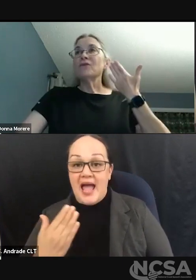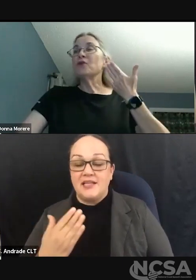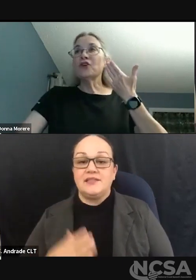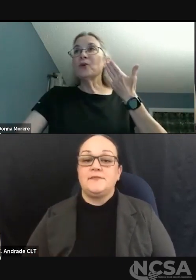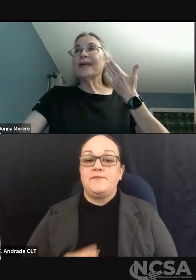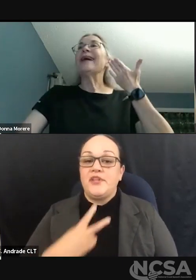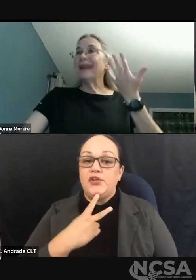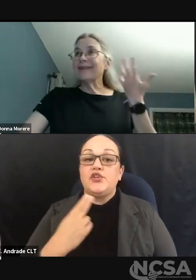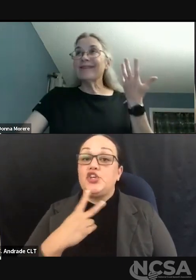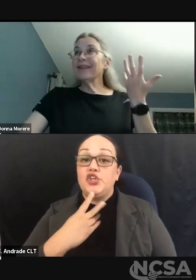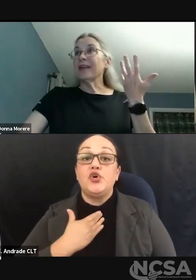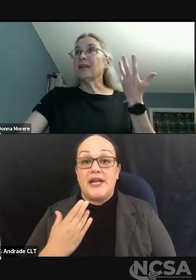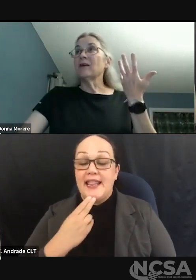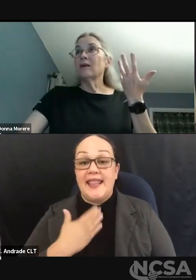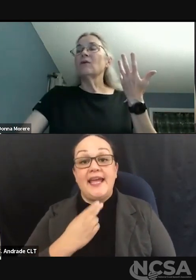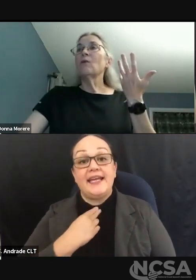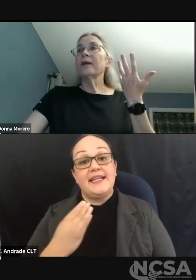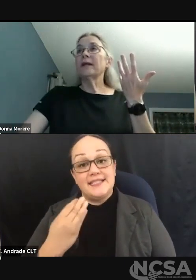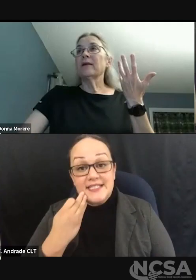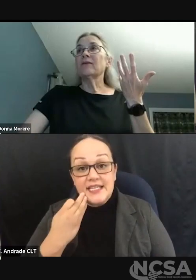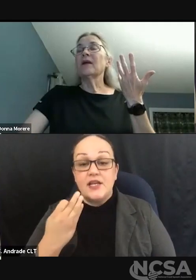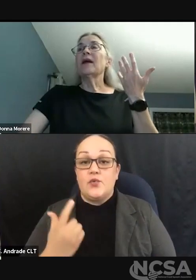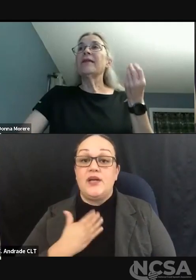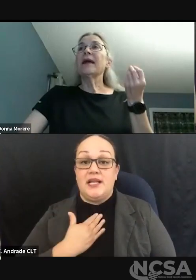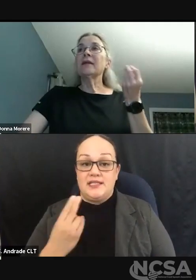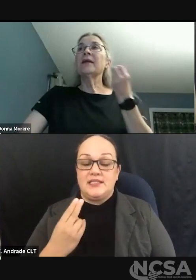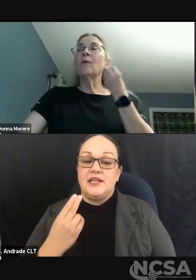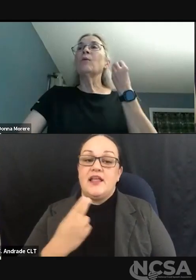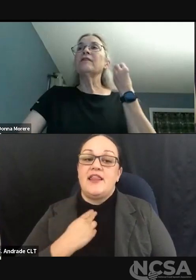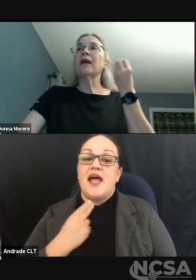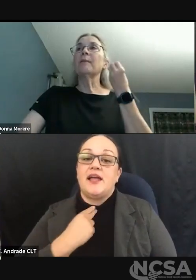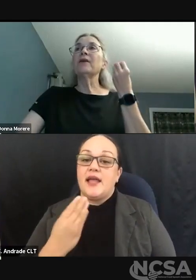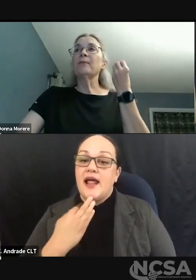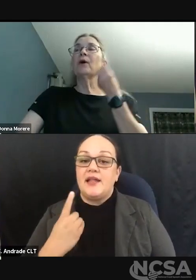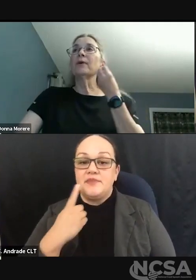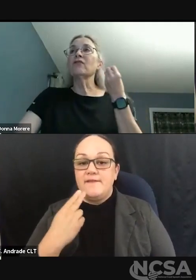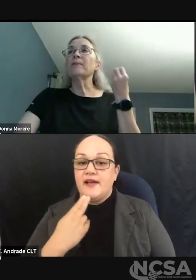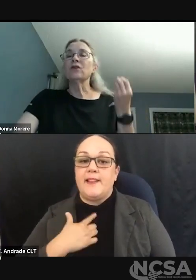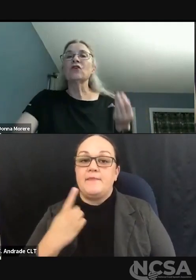you cue it, and they can see what it is, and that can help develop the appropriate speech,